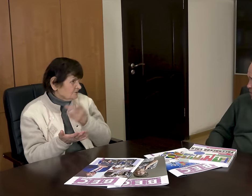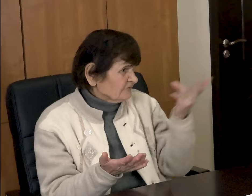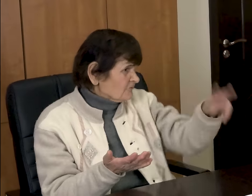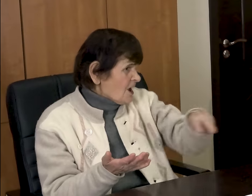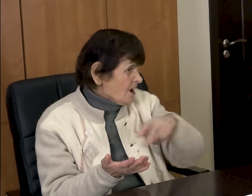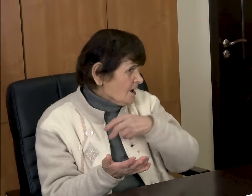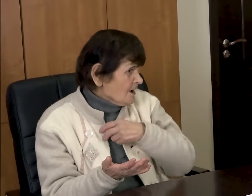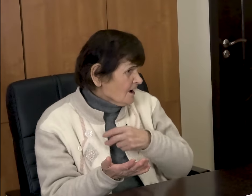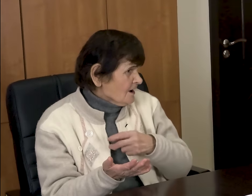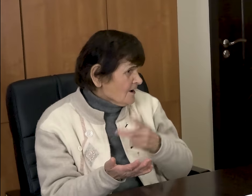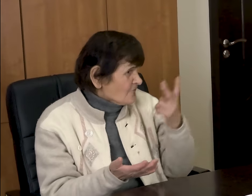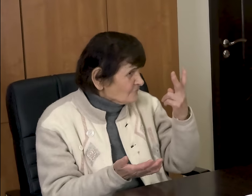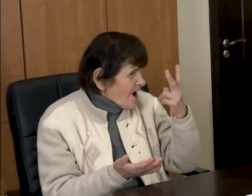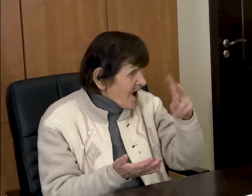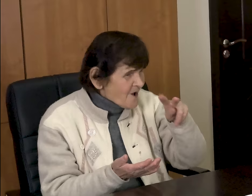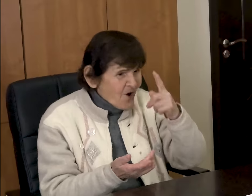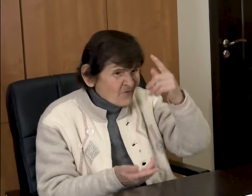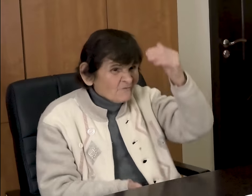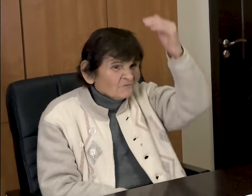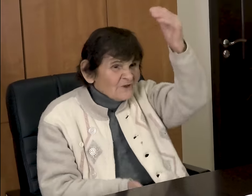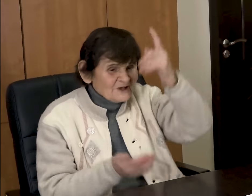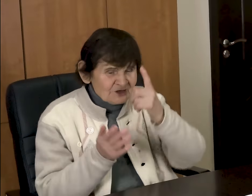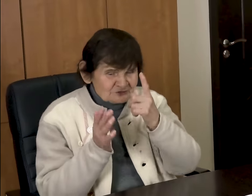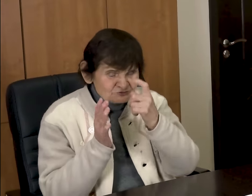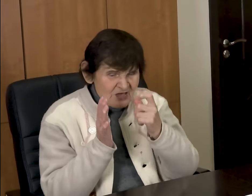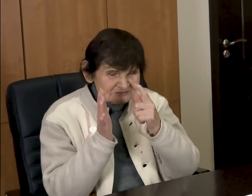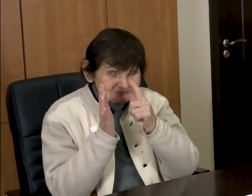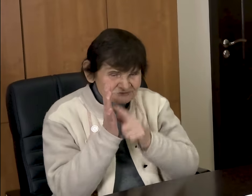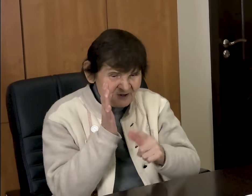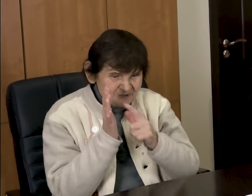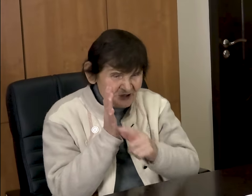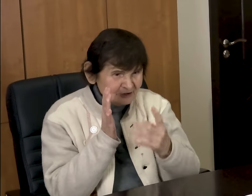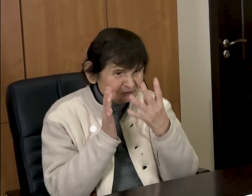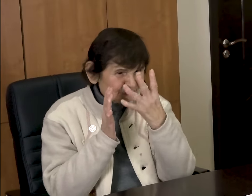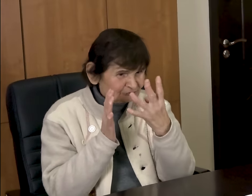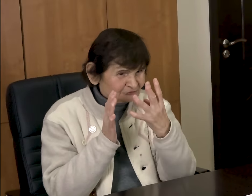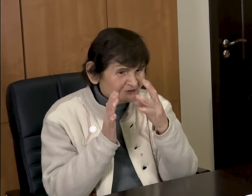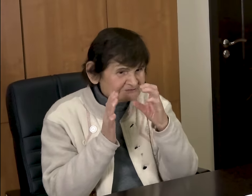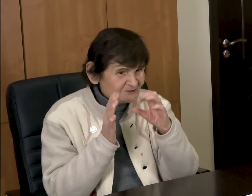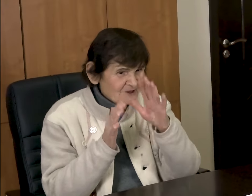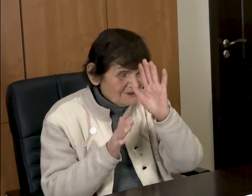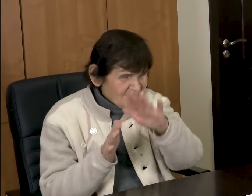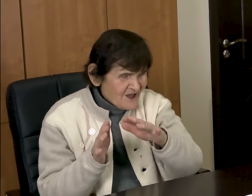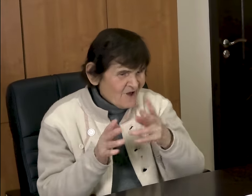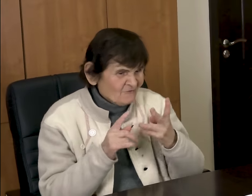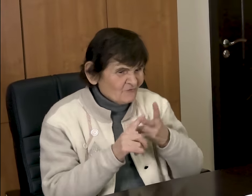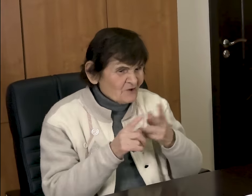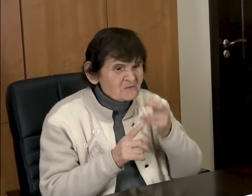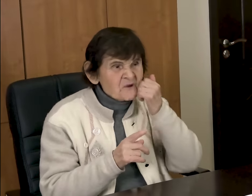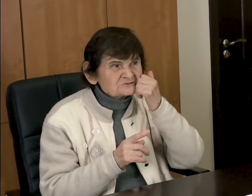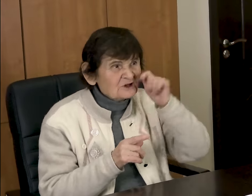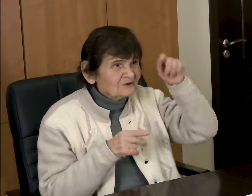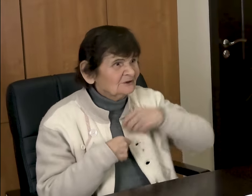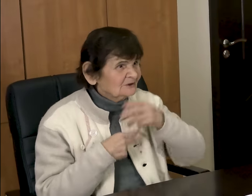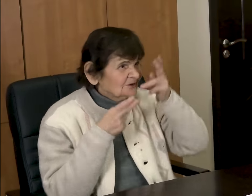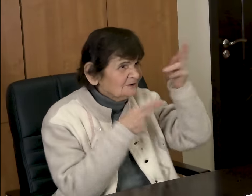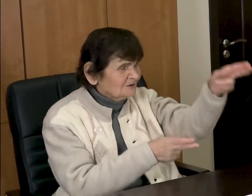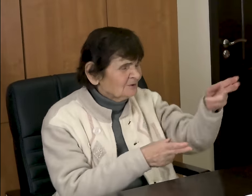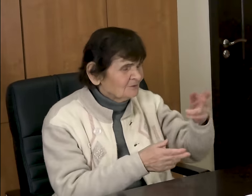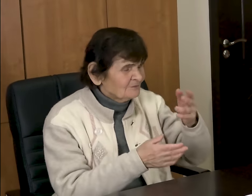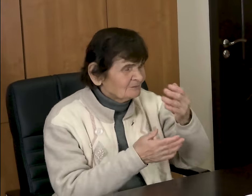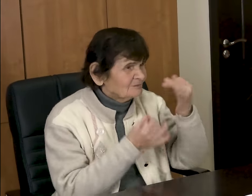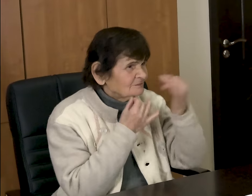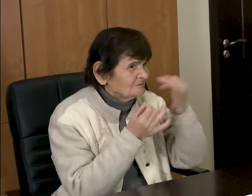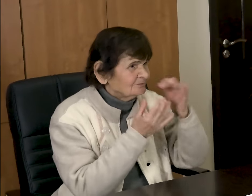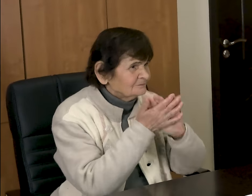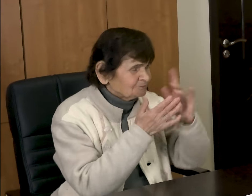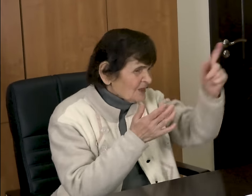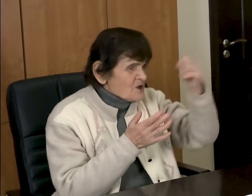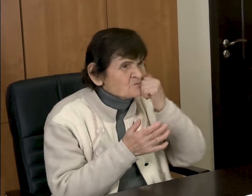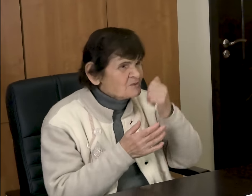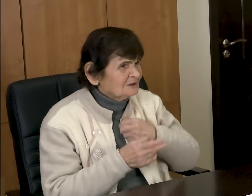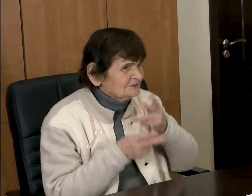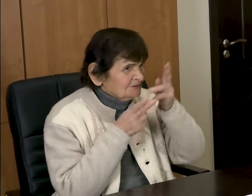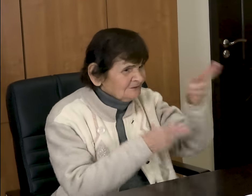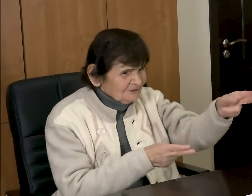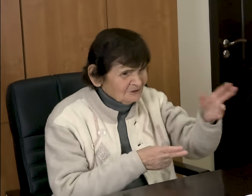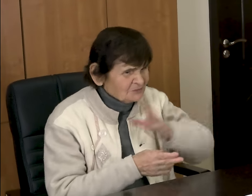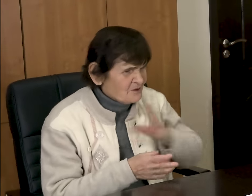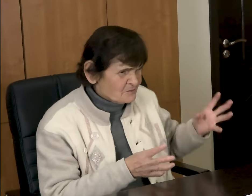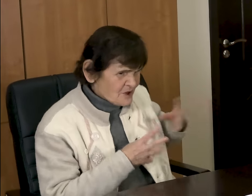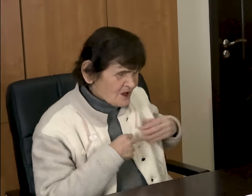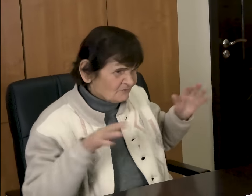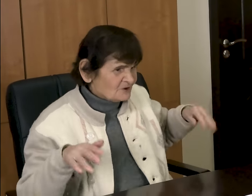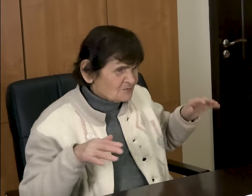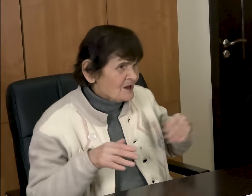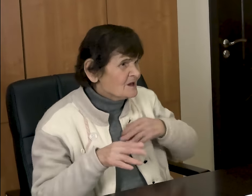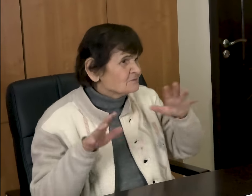Yes, I have two types of skis. Some are 174 cm long, and I looked for others in Moscow together with N. Vorobyova.